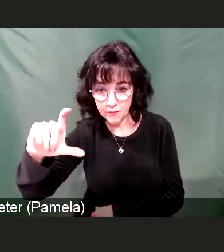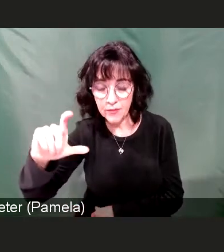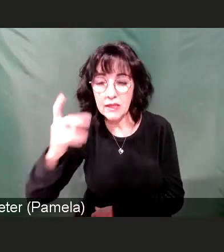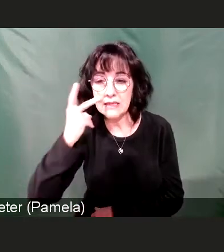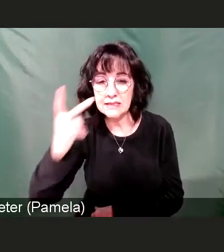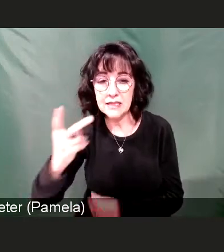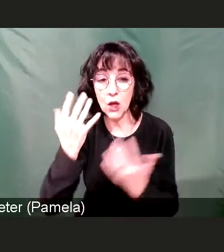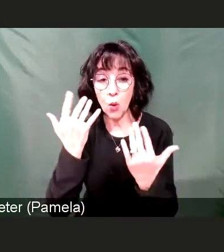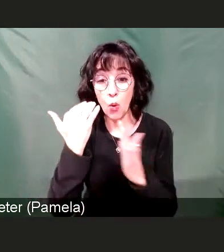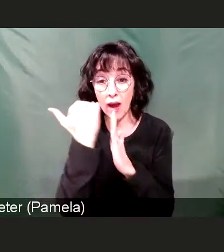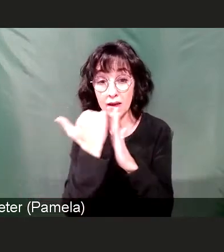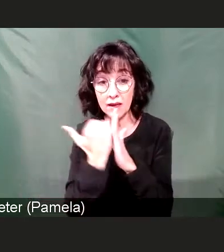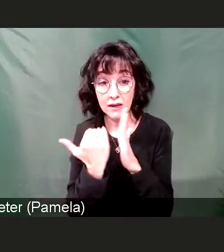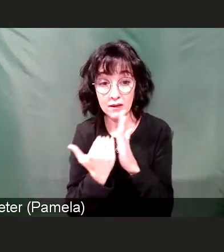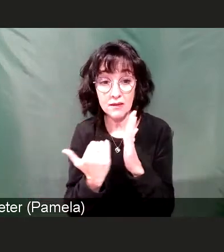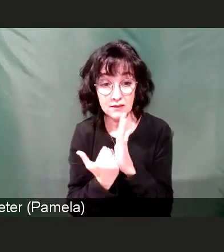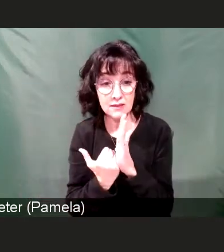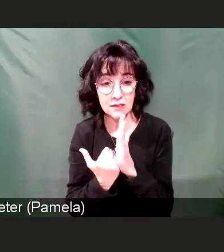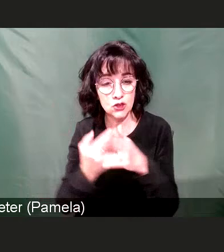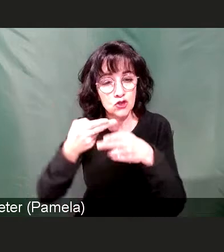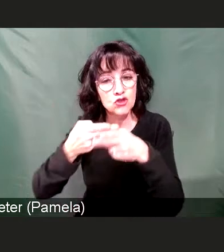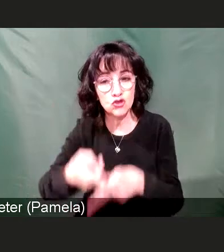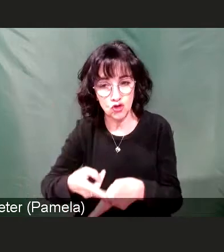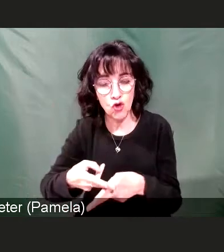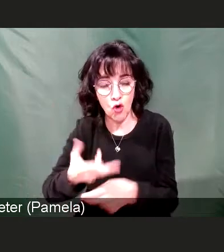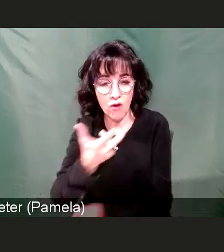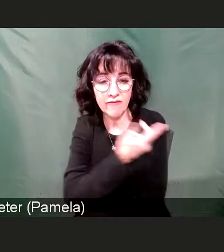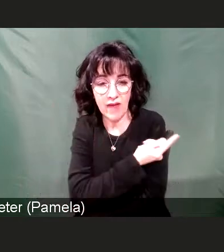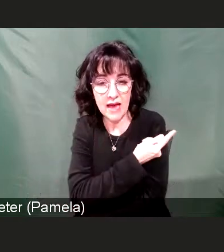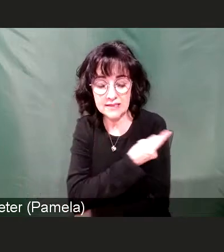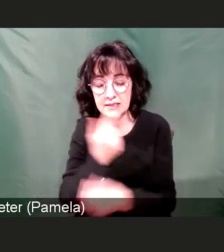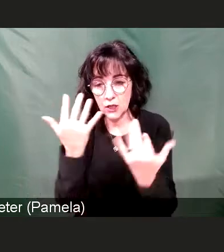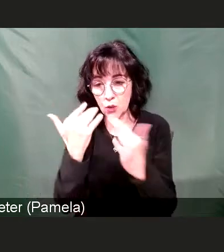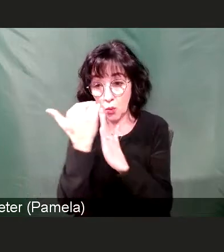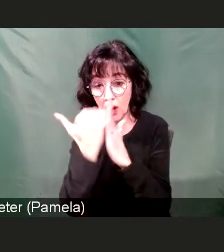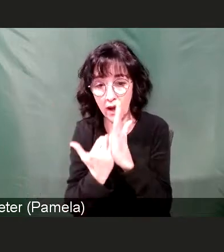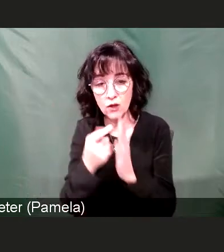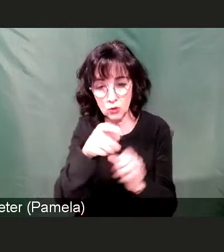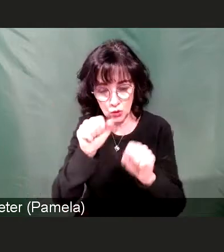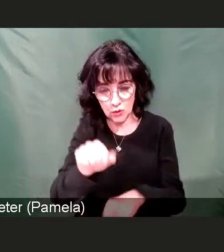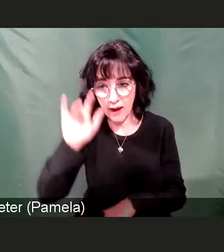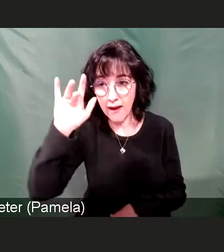and actually it is called the vaccine waiting list. Please click on that and there is a very simple form